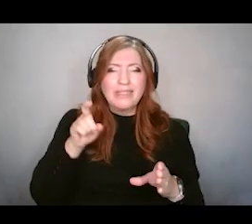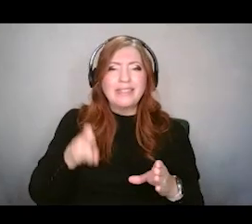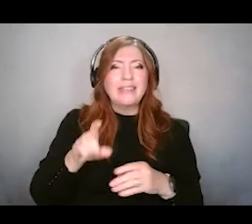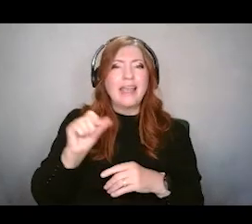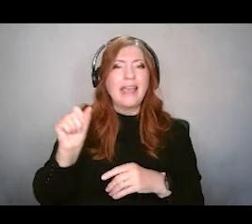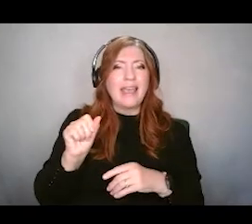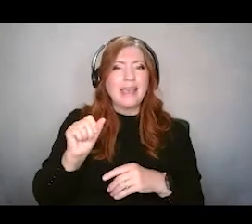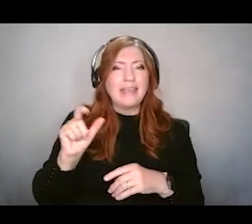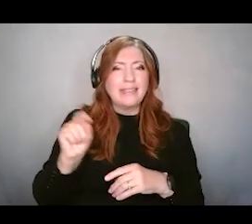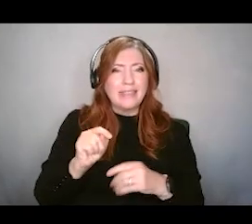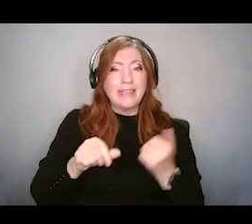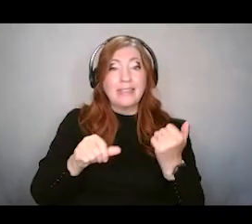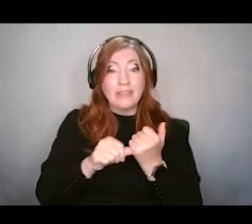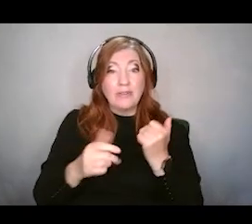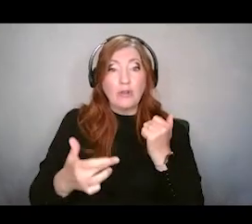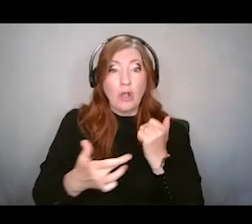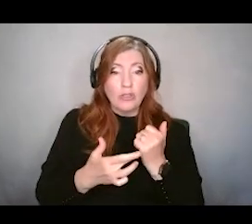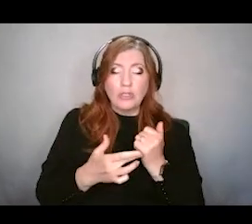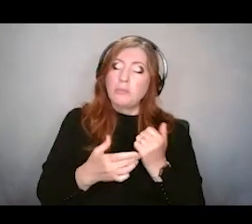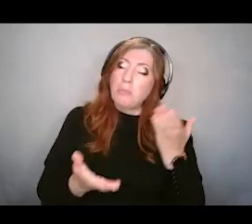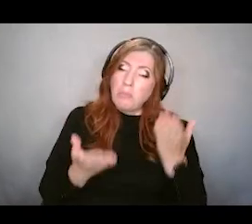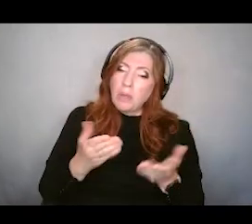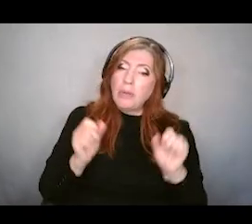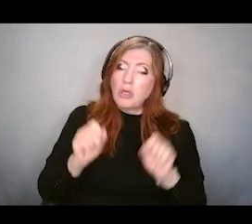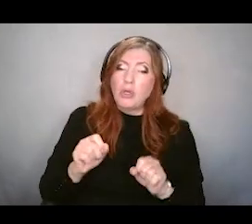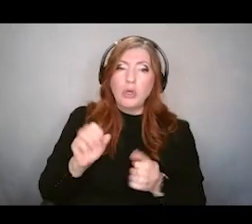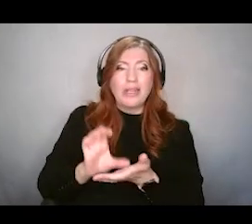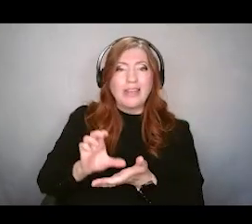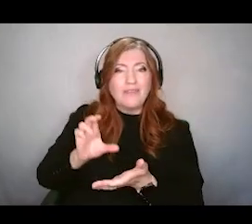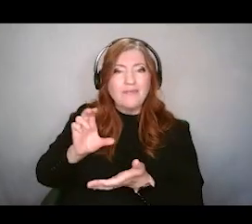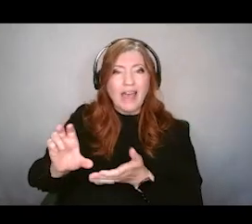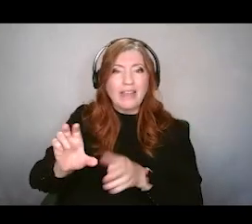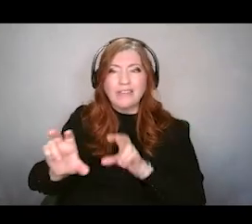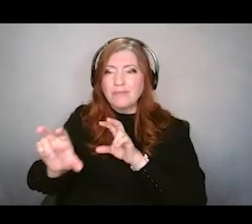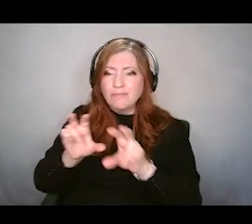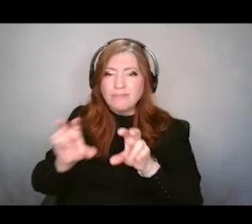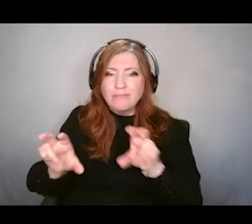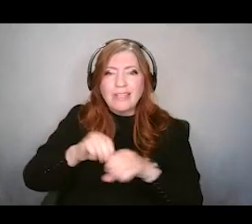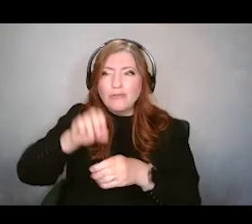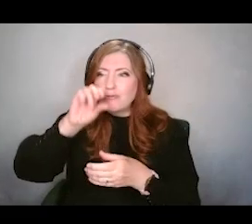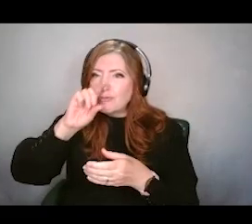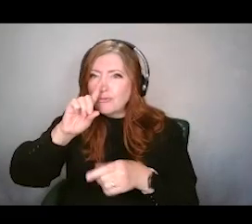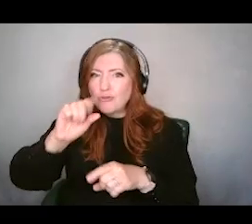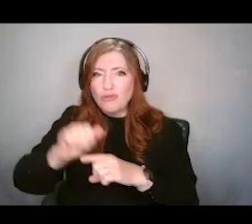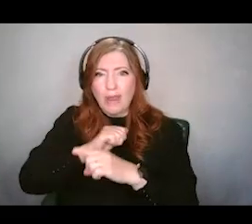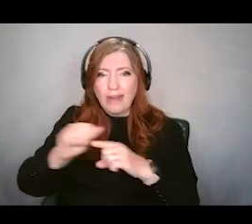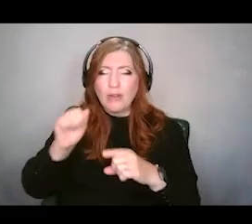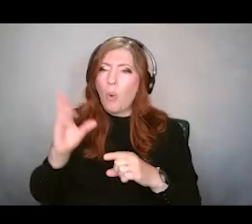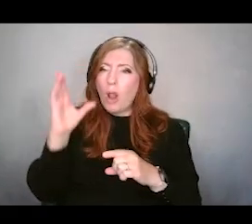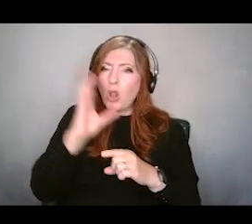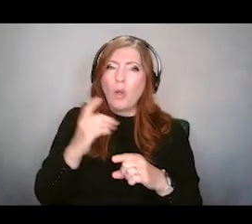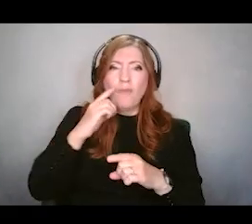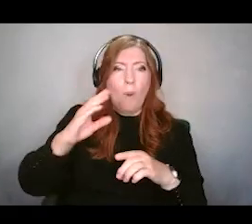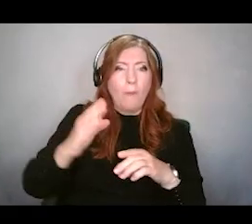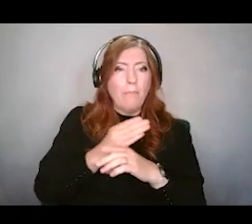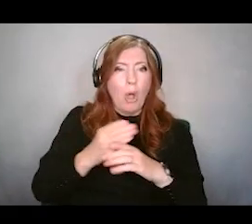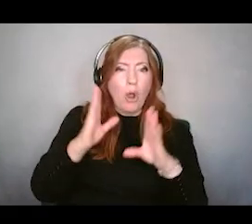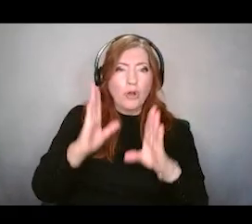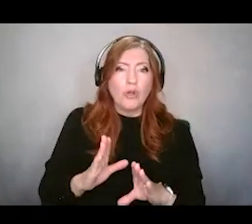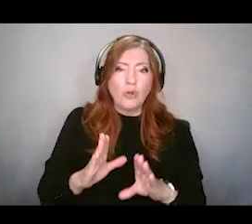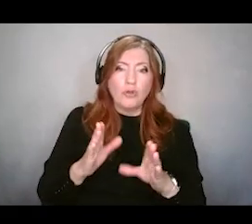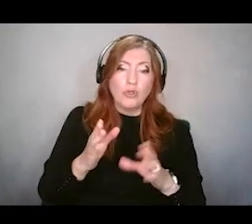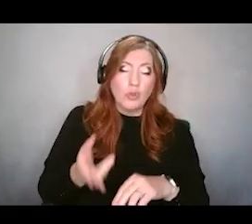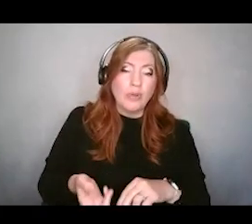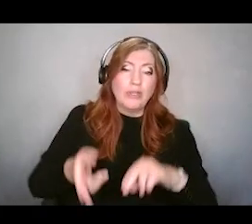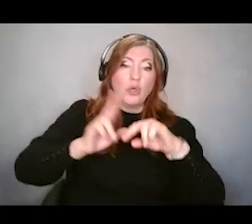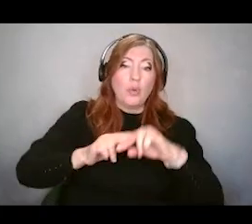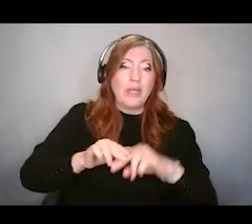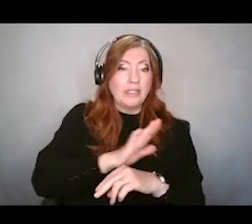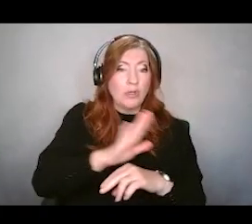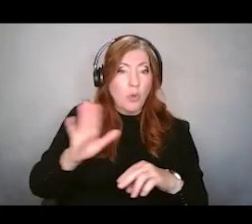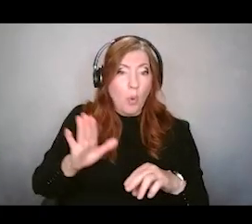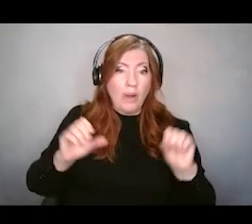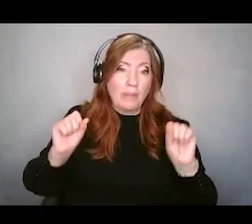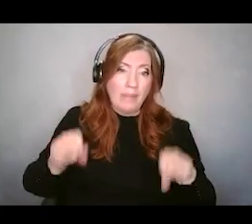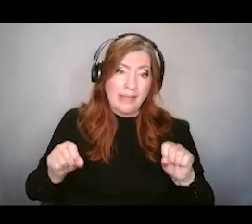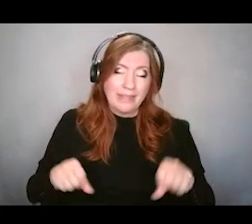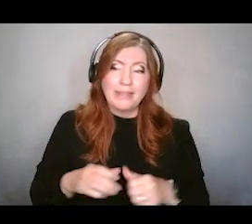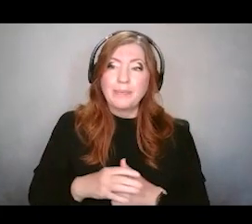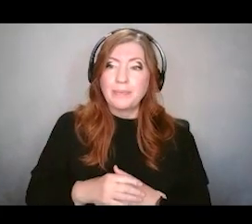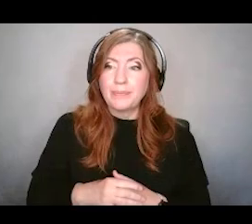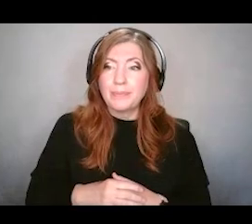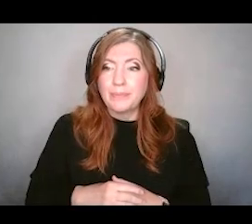that might be a cue to invest in training or look for a partner to expand your capacity.